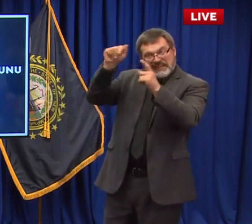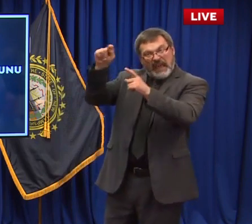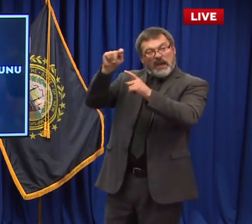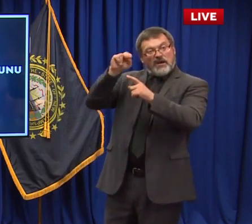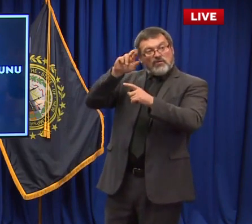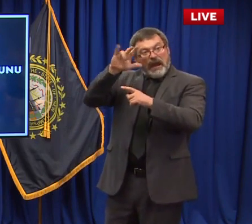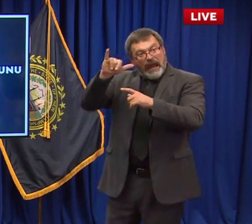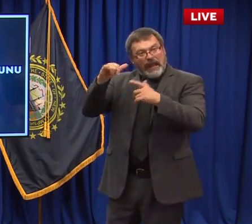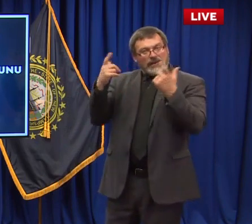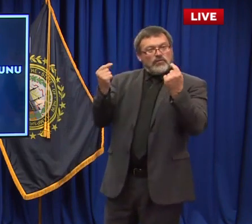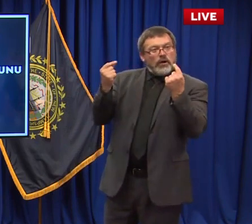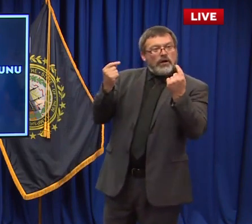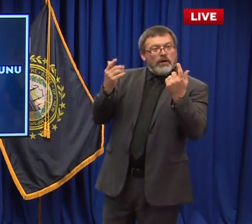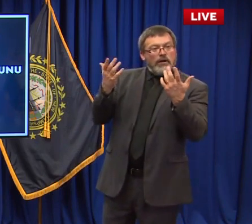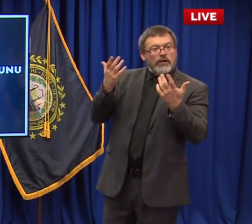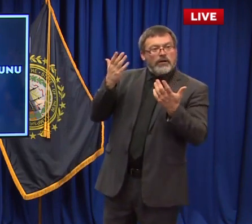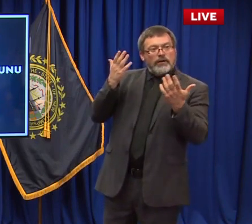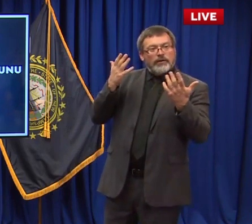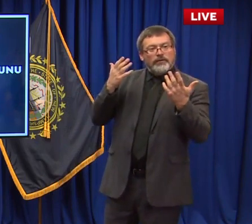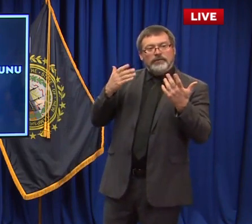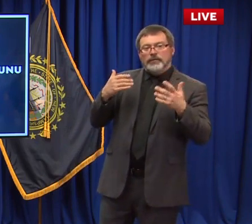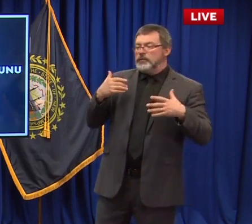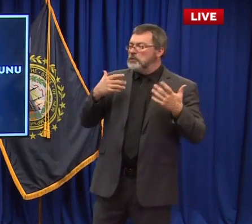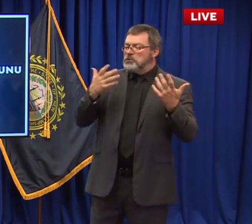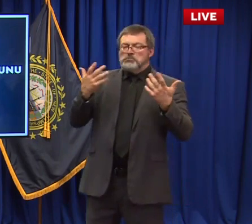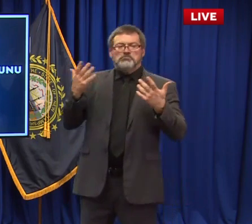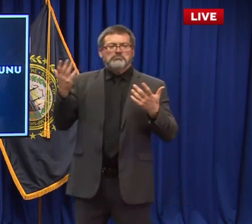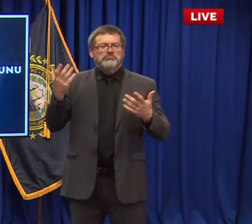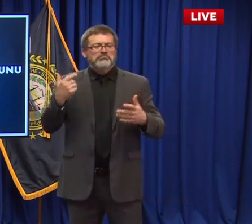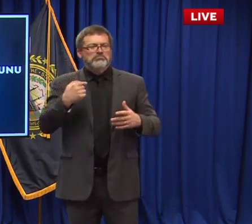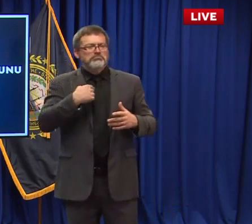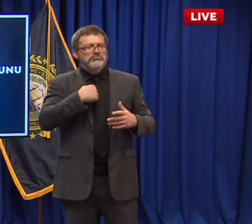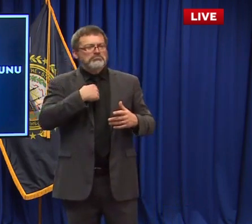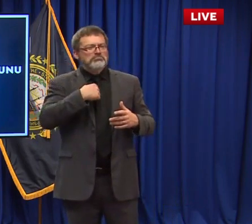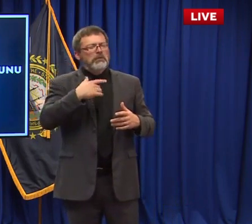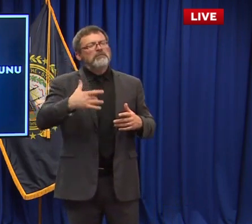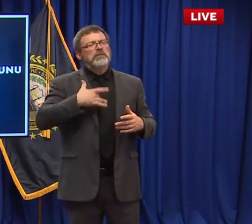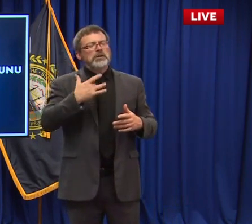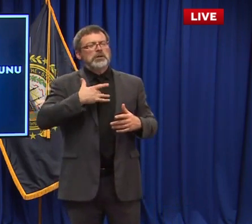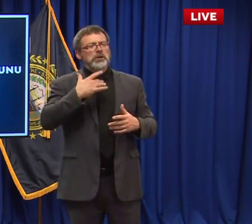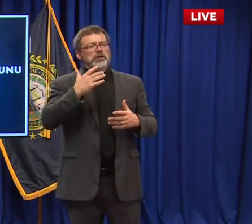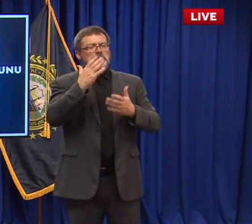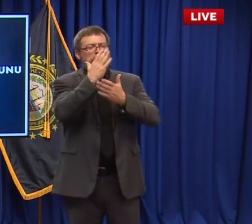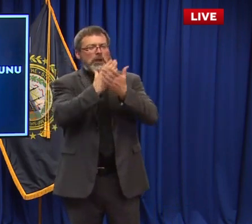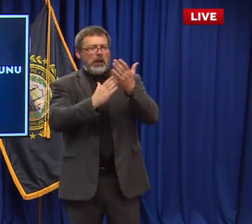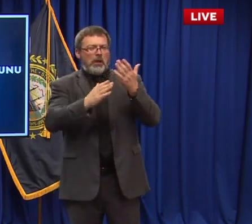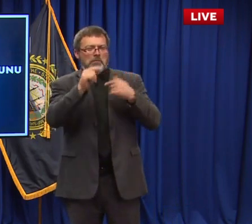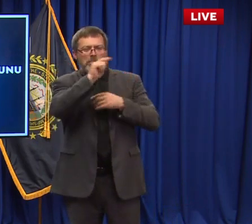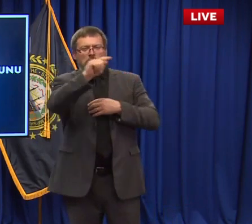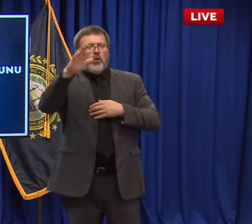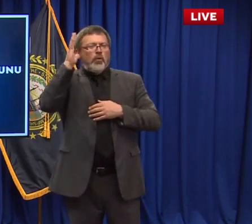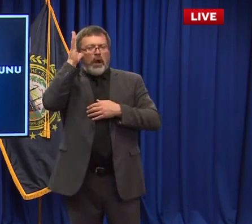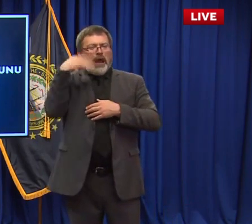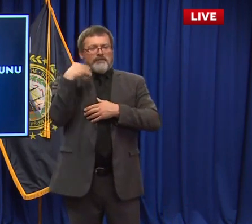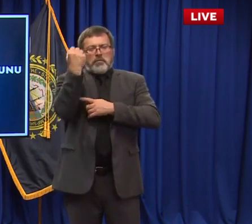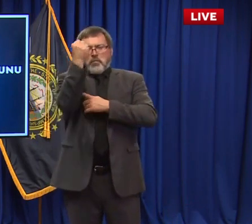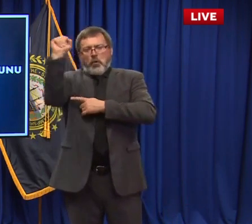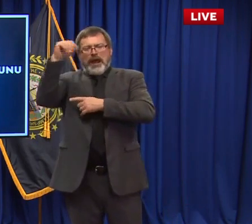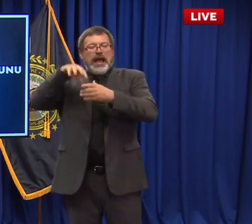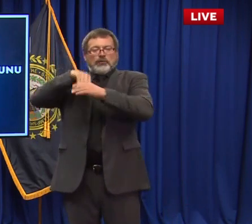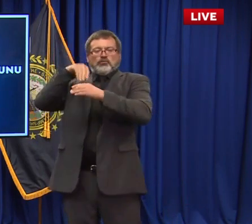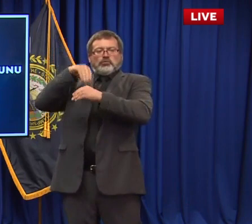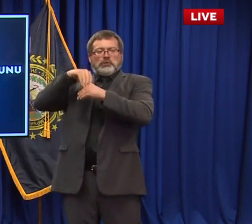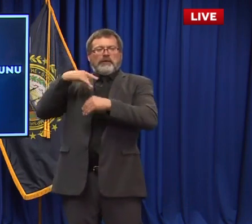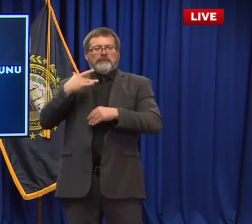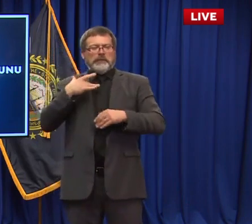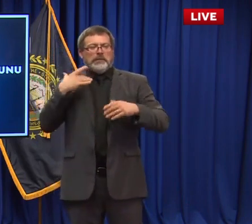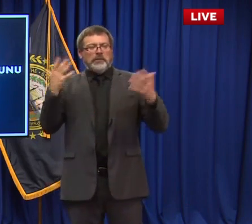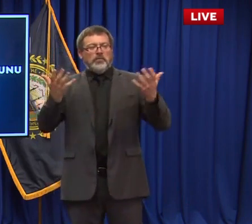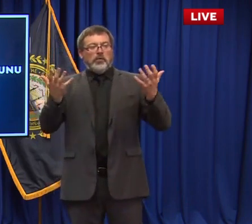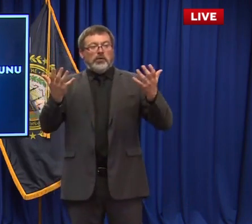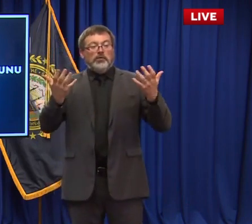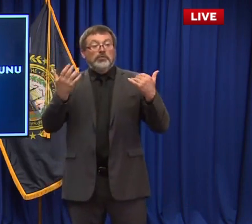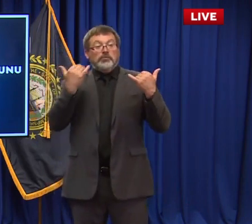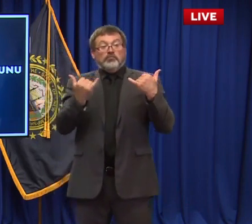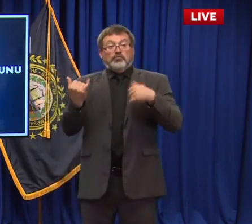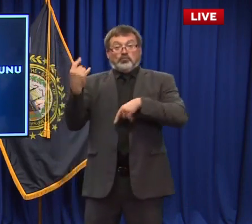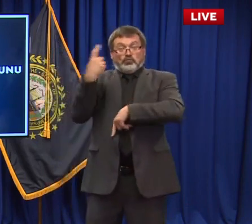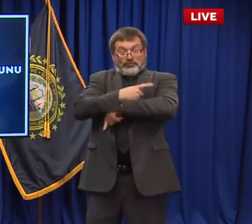AS WITH A LOT OF CAMPAIGN RALLIES, WE ANTICIPATE THERE WILL PROBABLY BE SOME SORT OF PROTEST OR SOMETHING LIKE THAT.